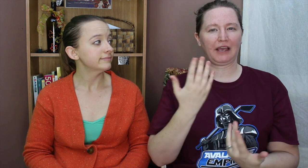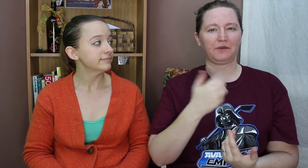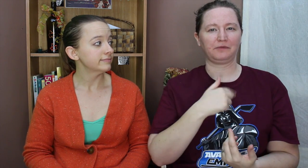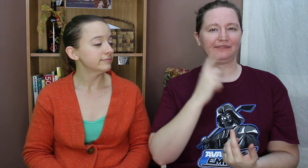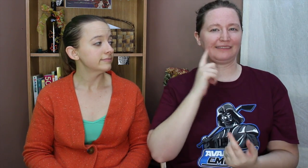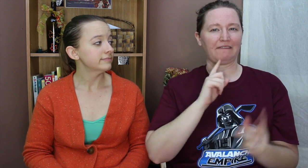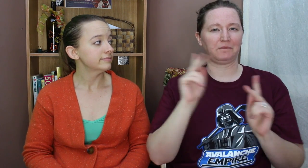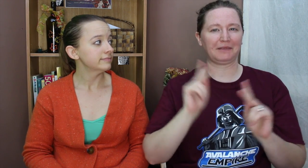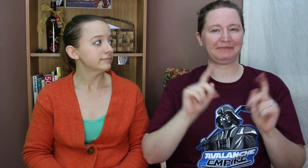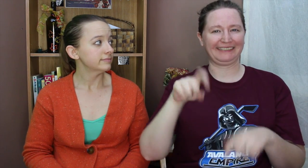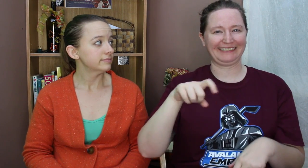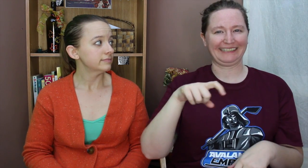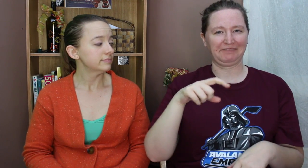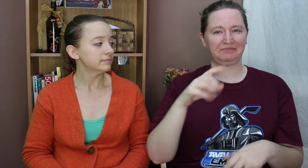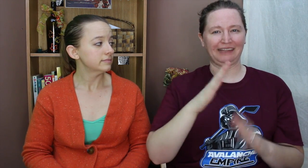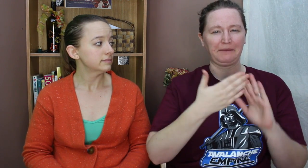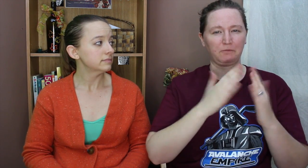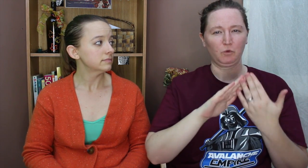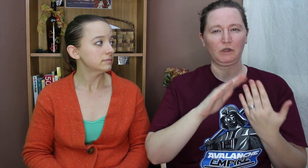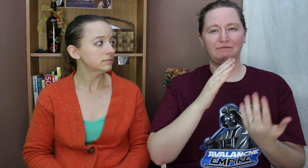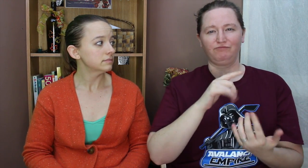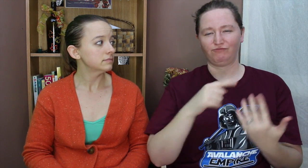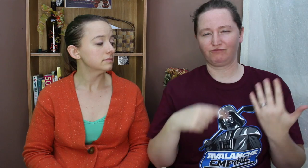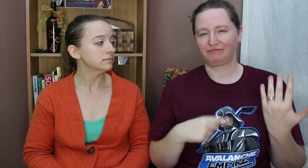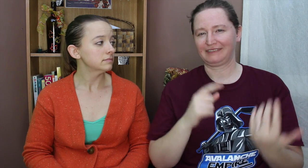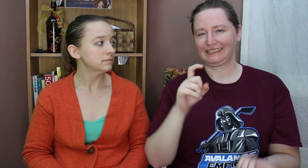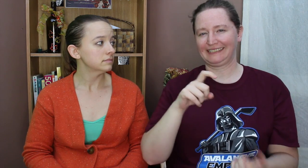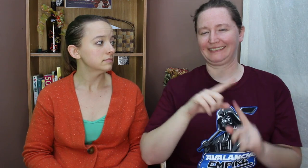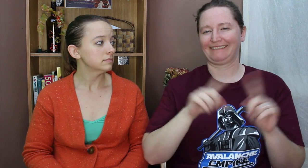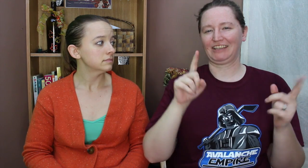disabilities. It doens't always match the Deaf community's needs and